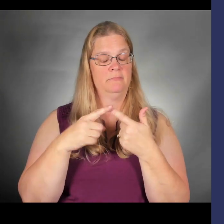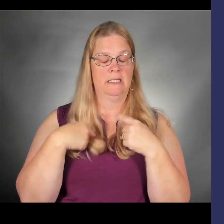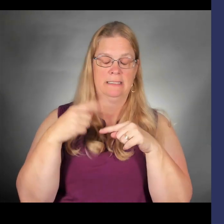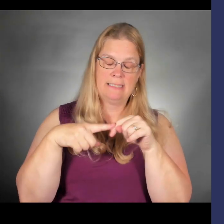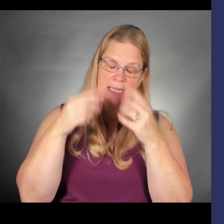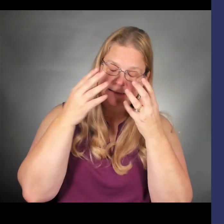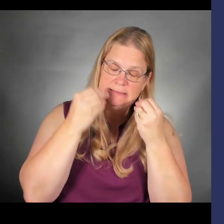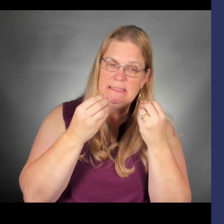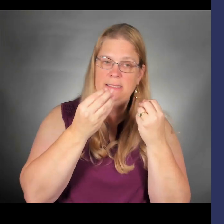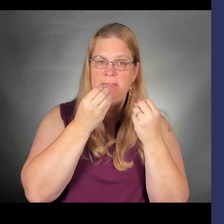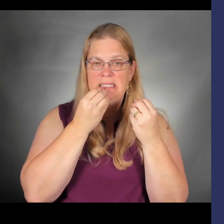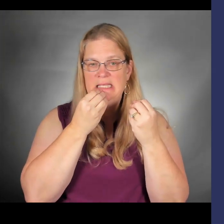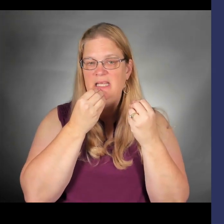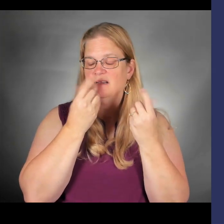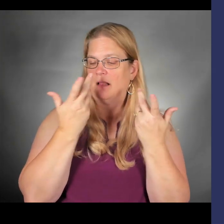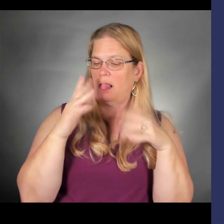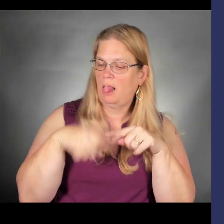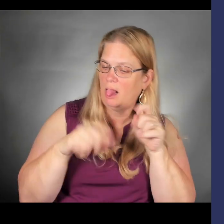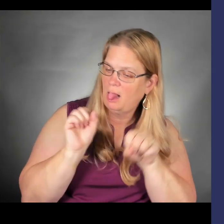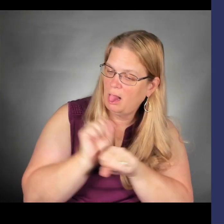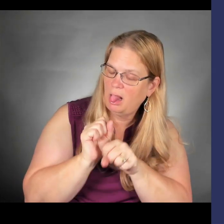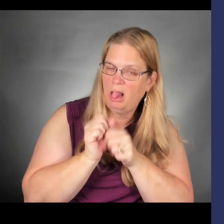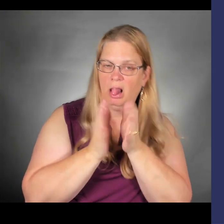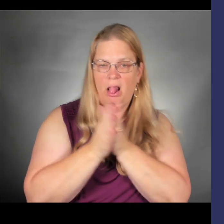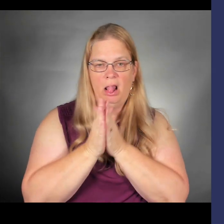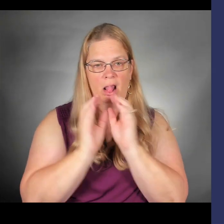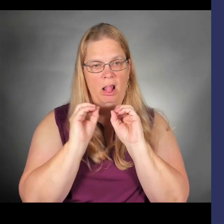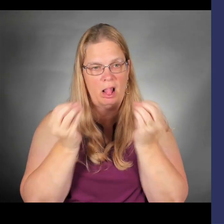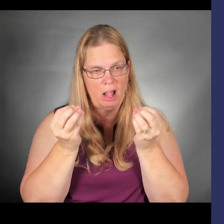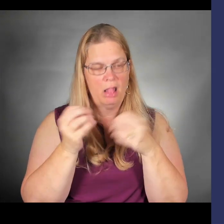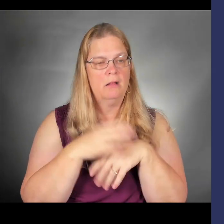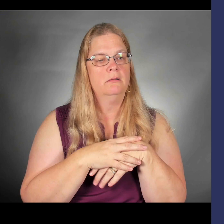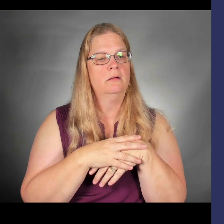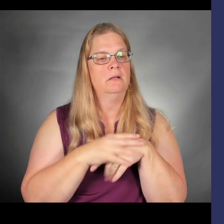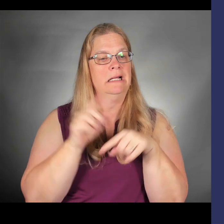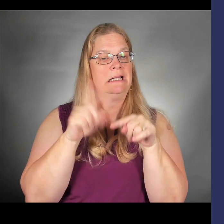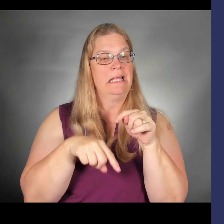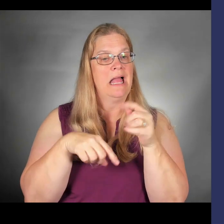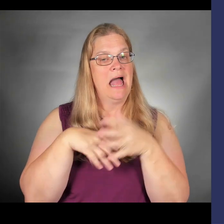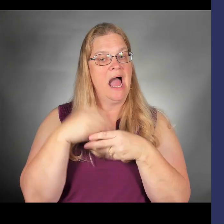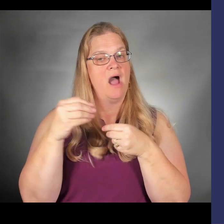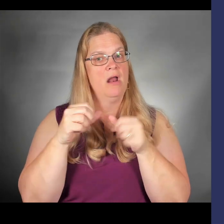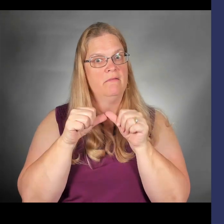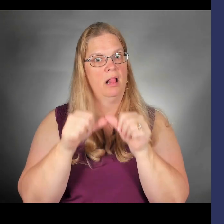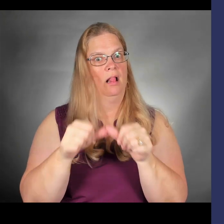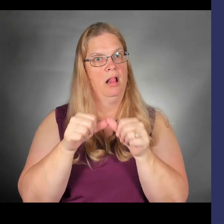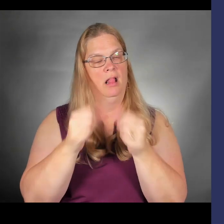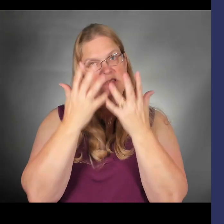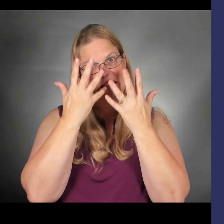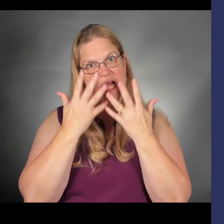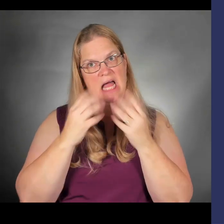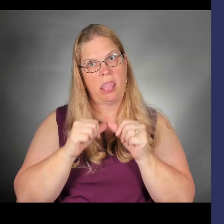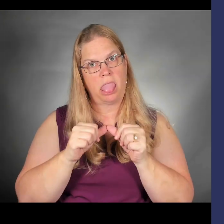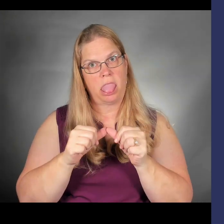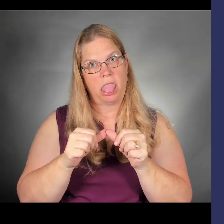It may be that they feel their problem is inescapable, maybe they can't sleep or eat or do their work.